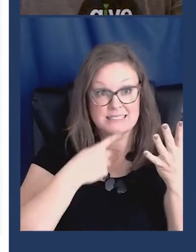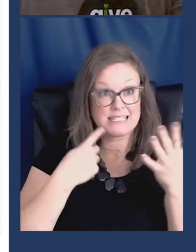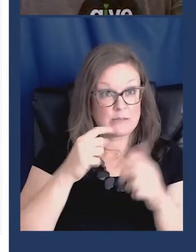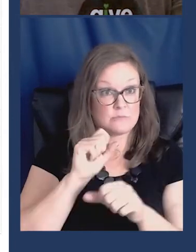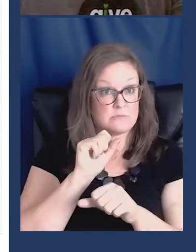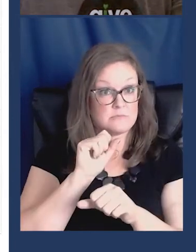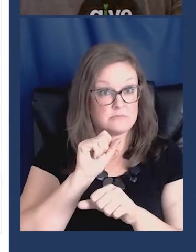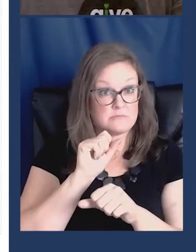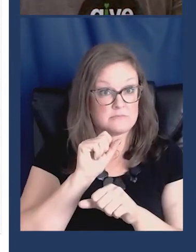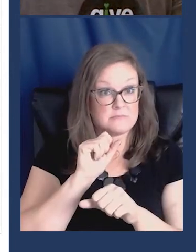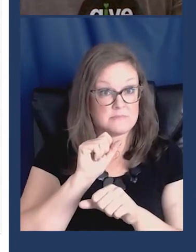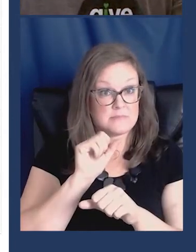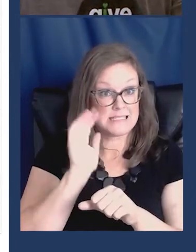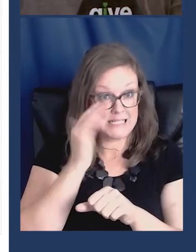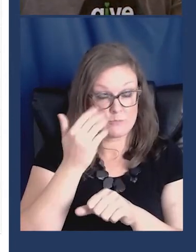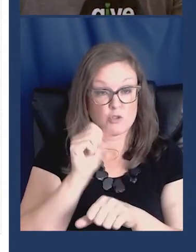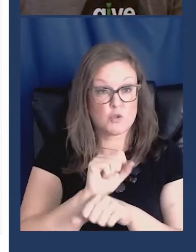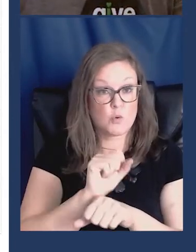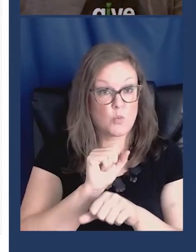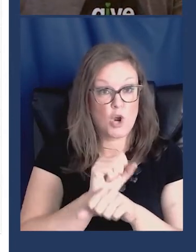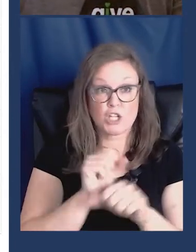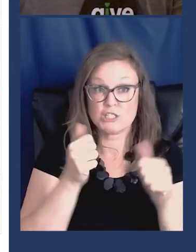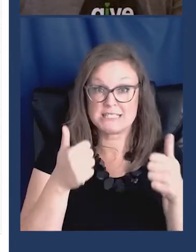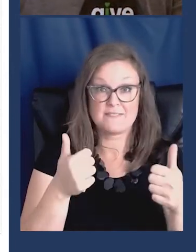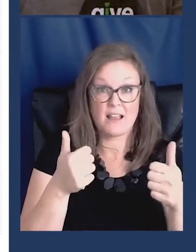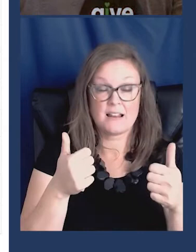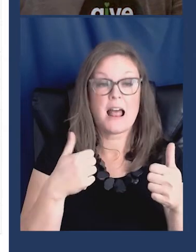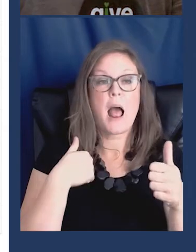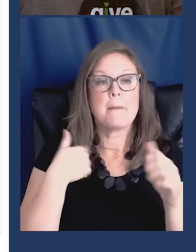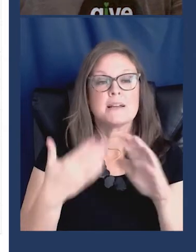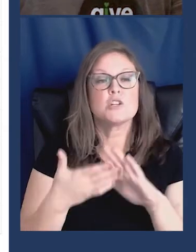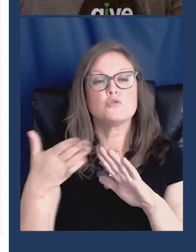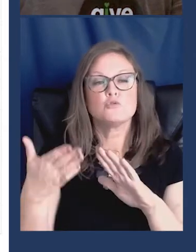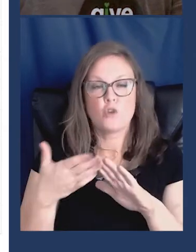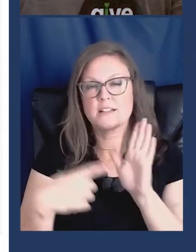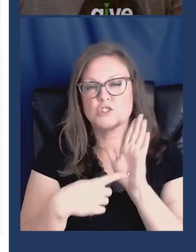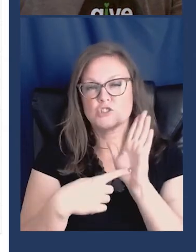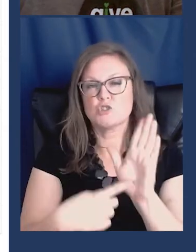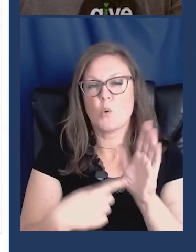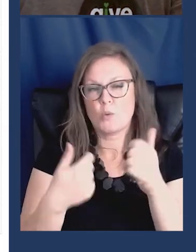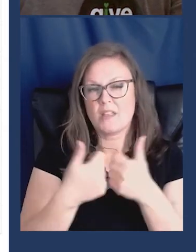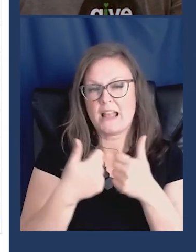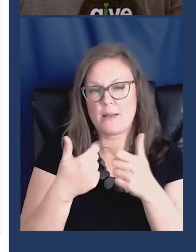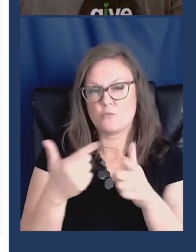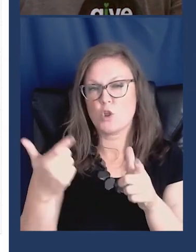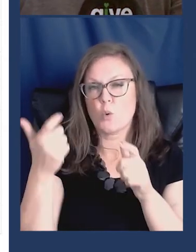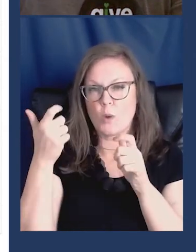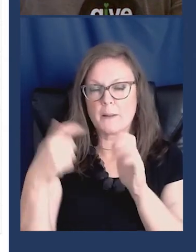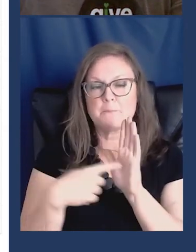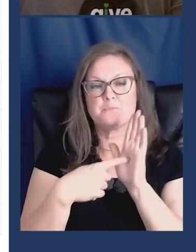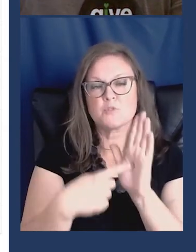So let's...I want to run through the game real quick show you a little bit about what this game does